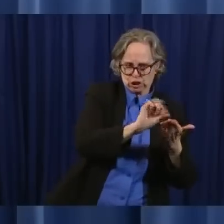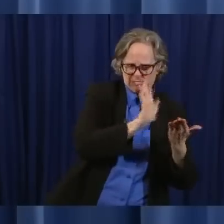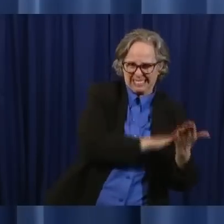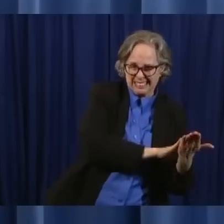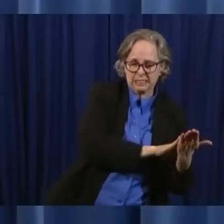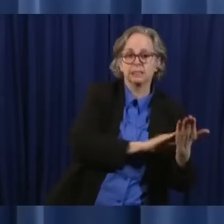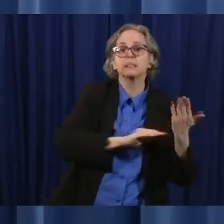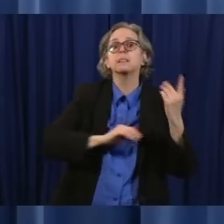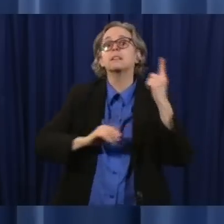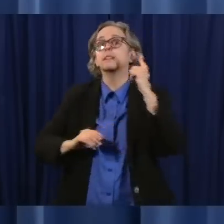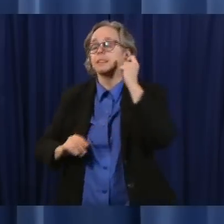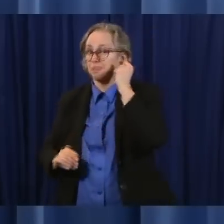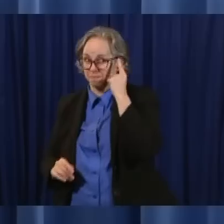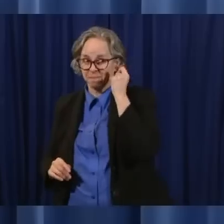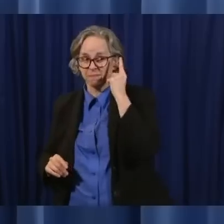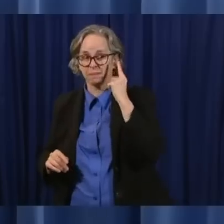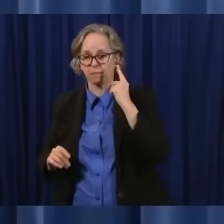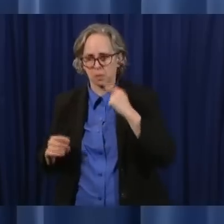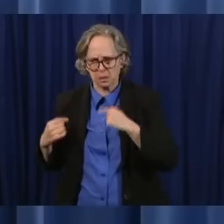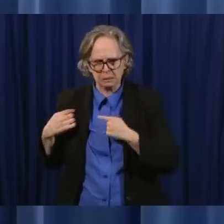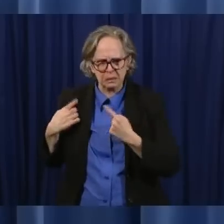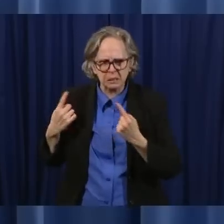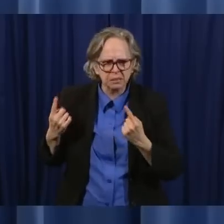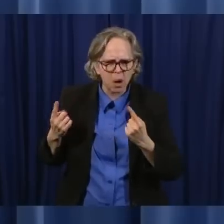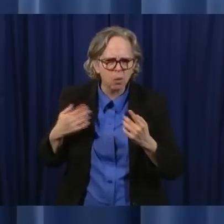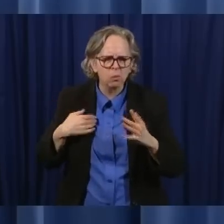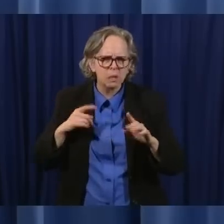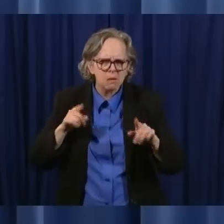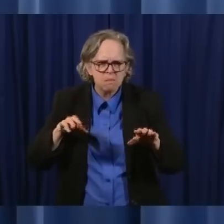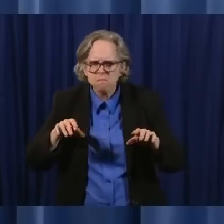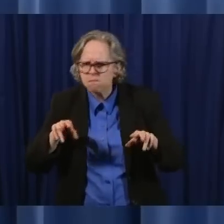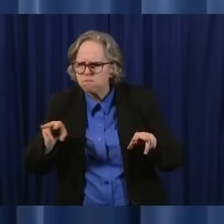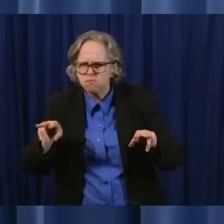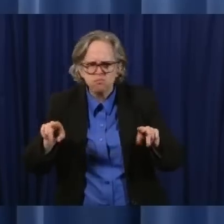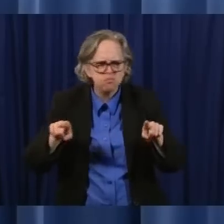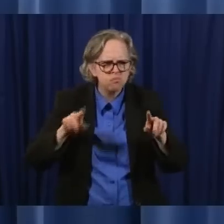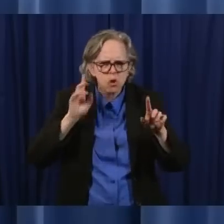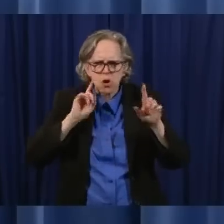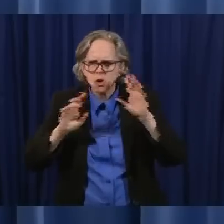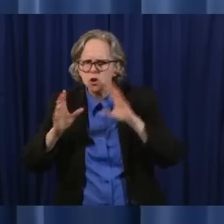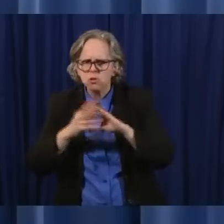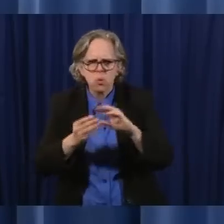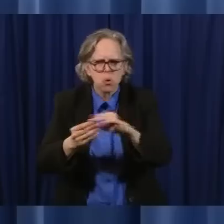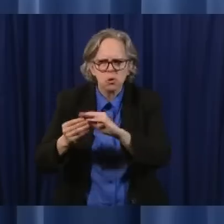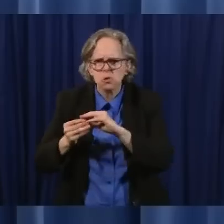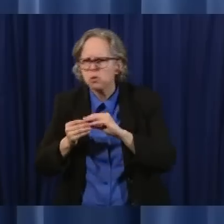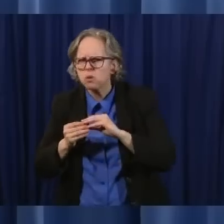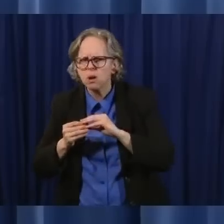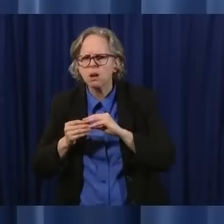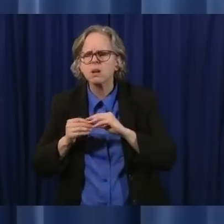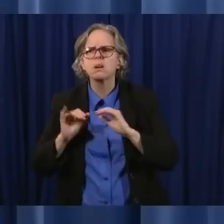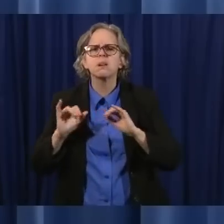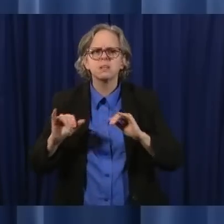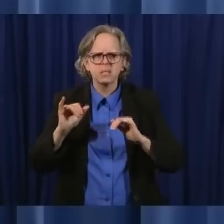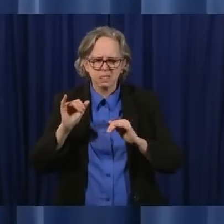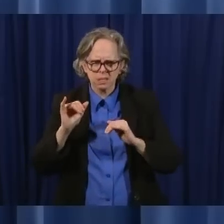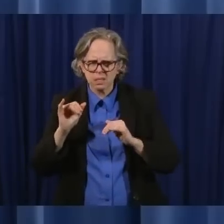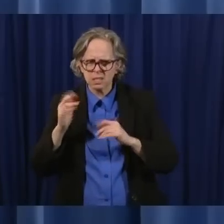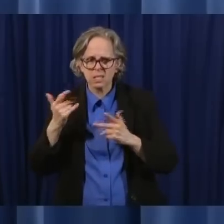STOPPING ELECTIVE SURGERIES. I CAN TELL YOU THAT FROM AND IT TOTALLY ALWAYS, SOME OF THE